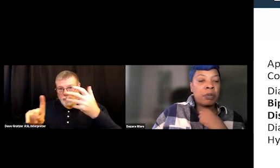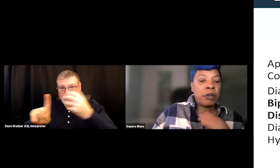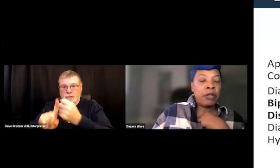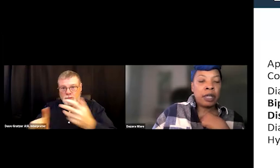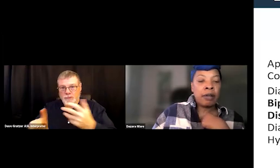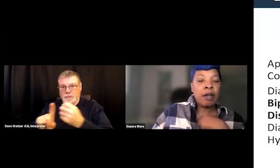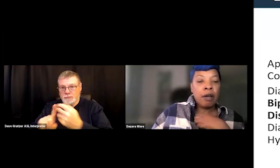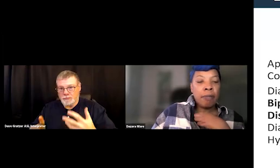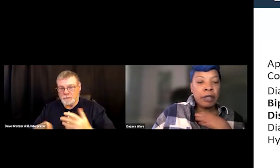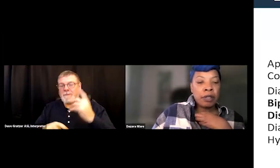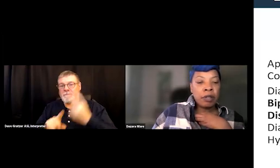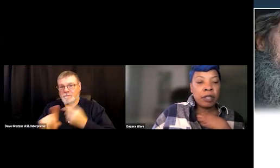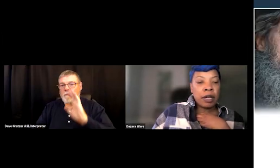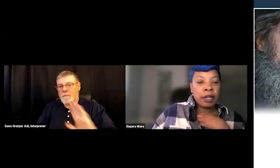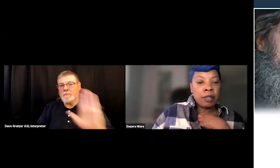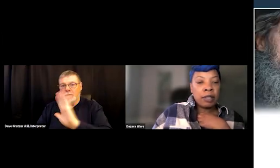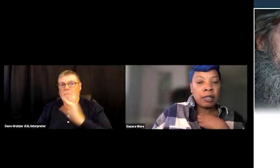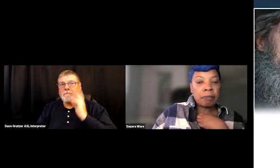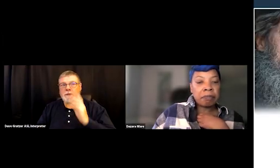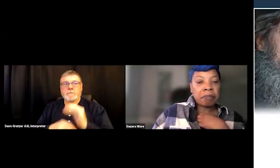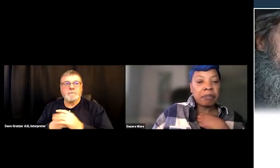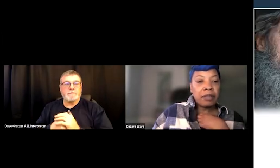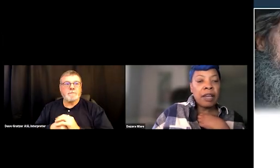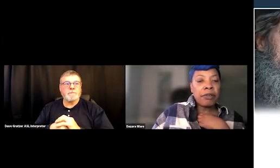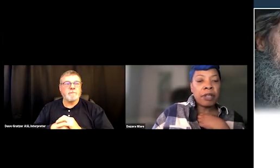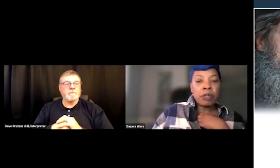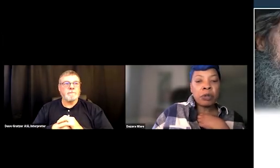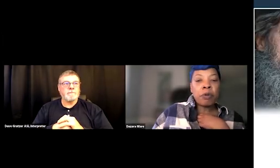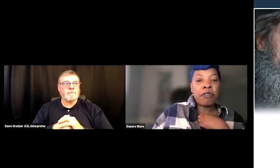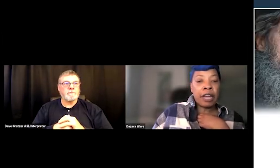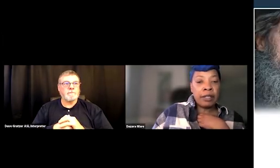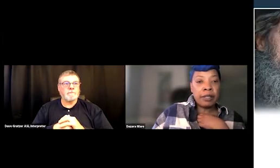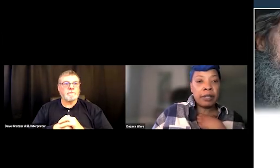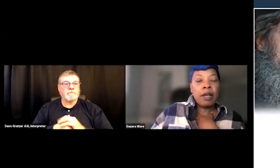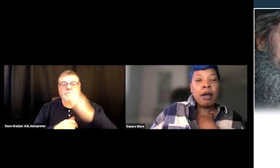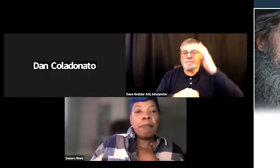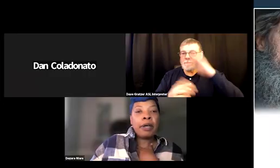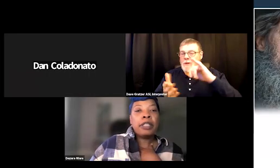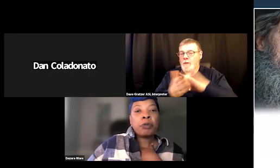that they were experiencing based on their diagnoses. I know that was super fast,